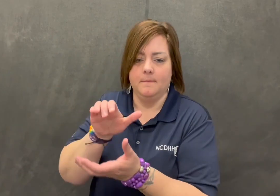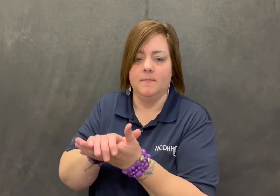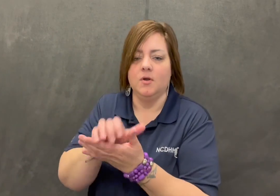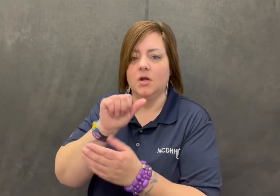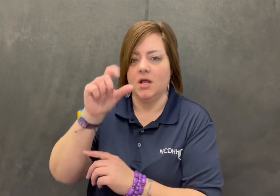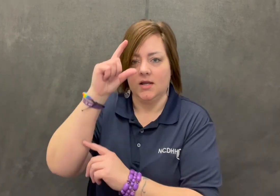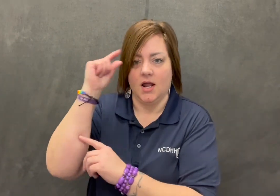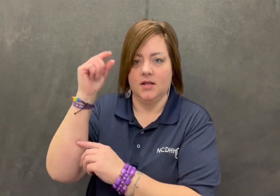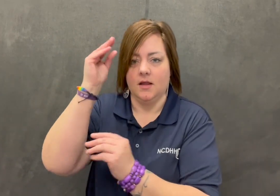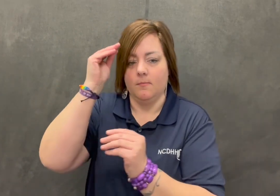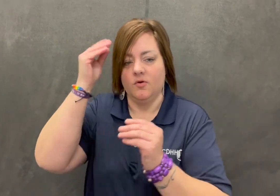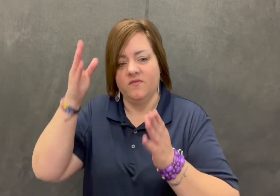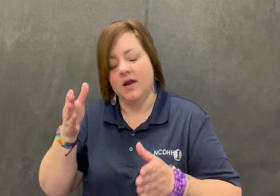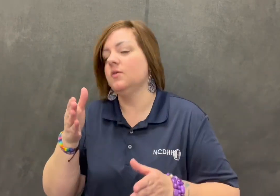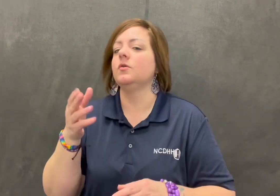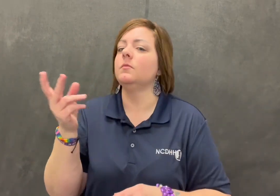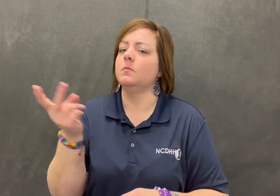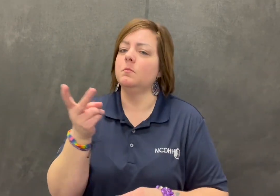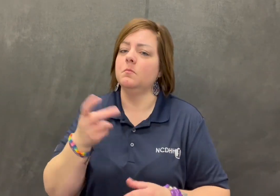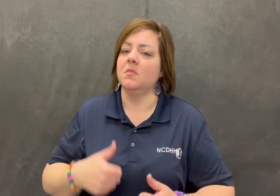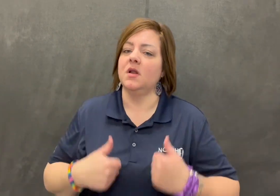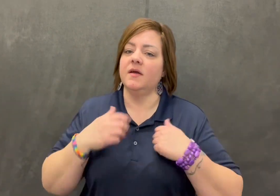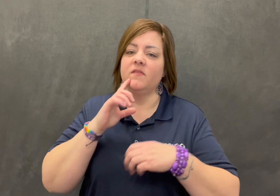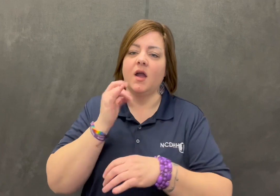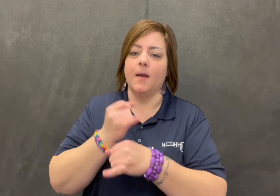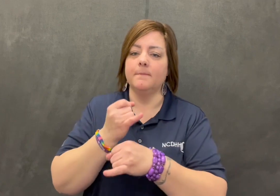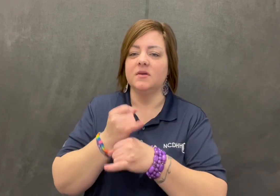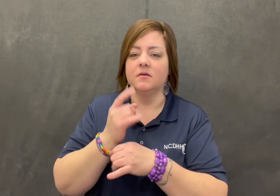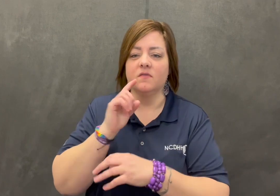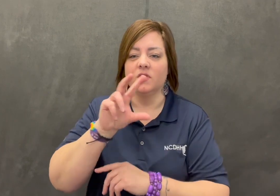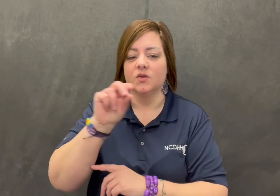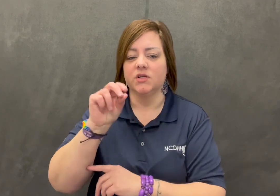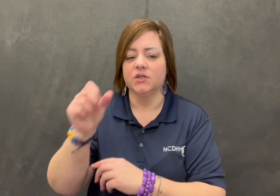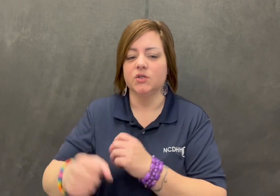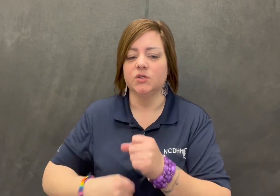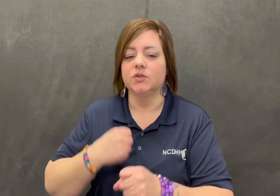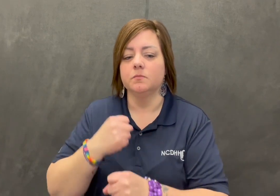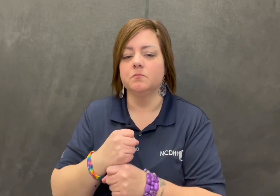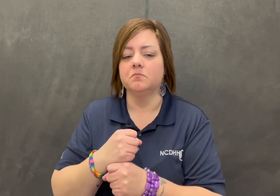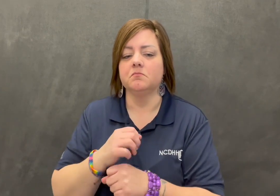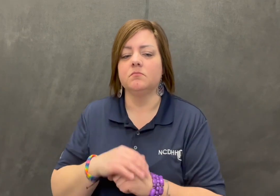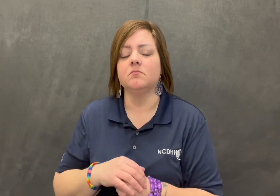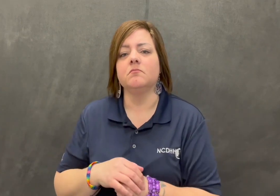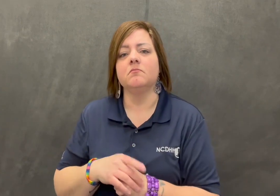She later married a Gallaudet professor and the two of them lived on the campus for 30 years.